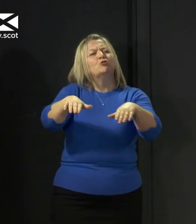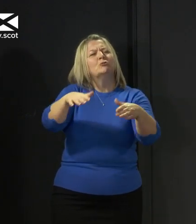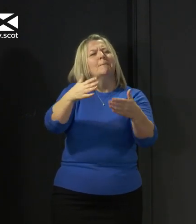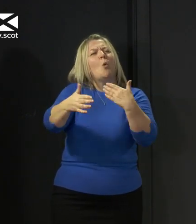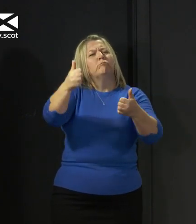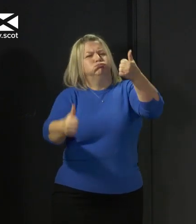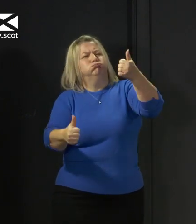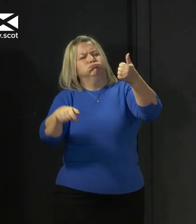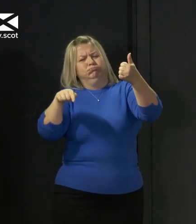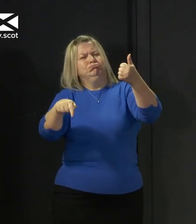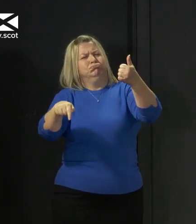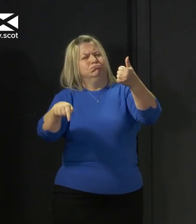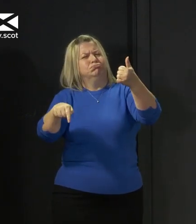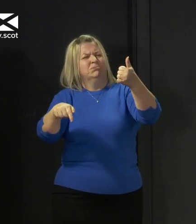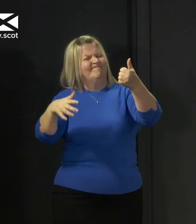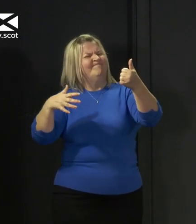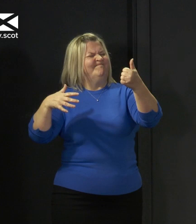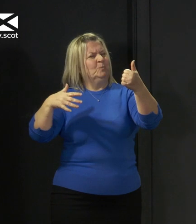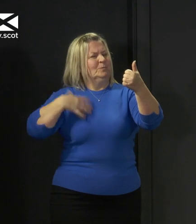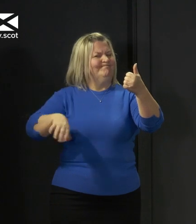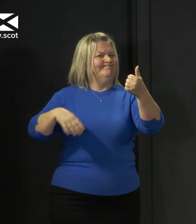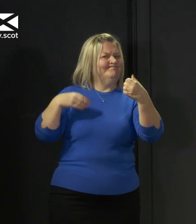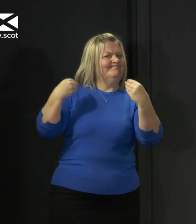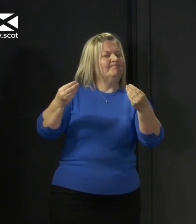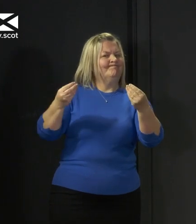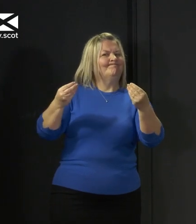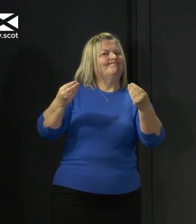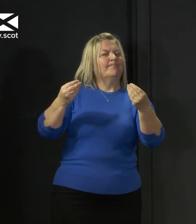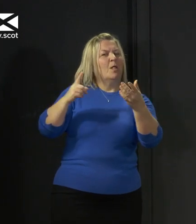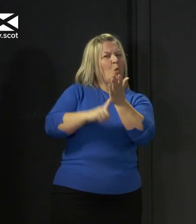authorities with the flexibility they need to redirect the resources we give